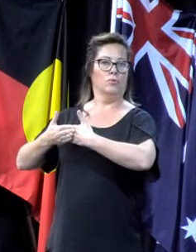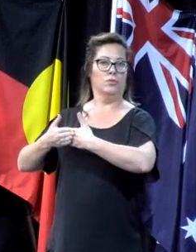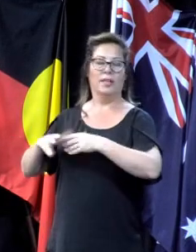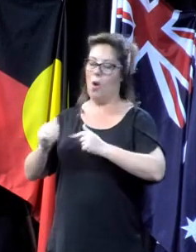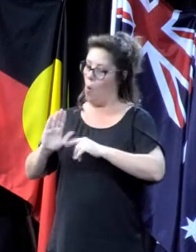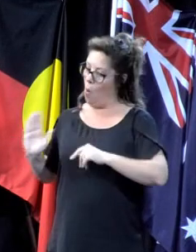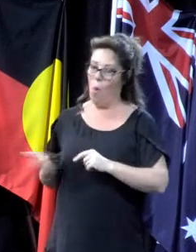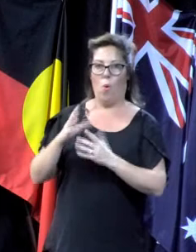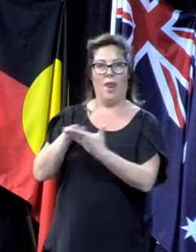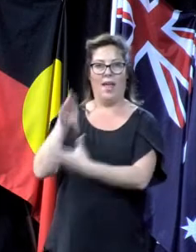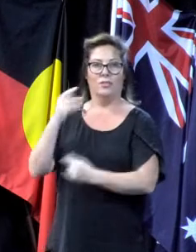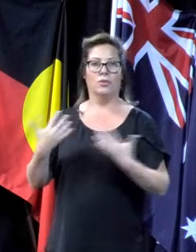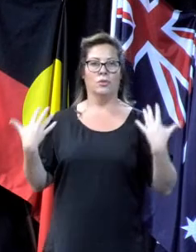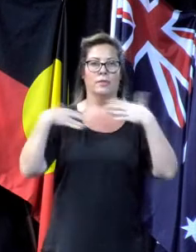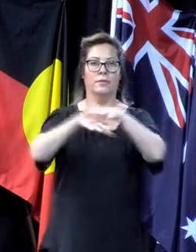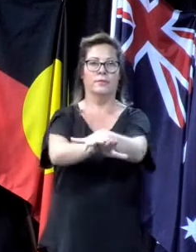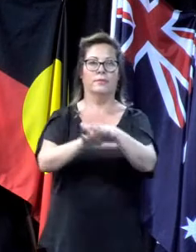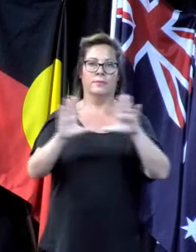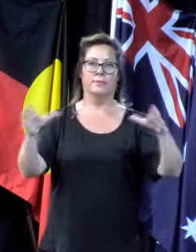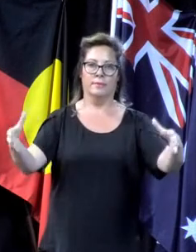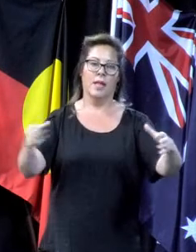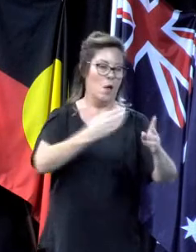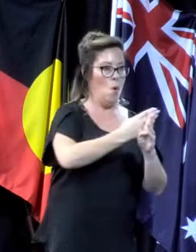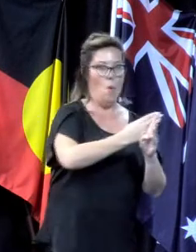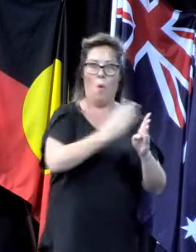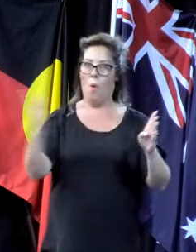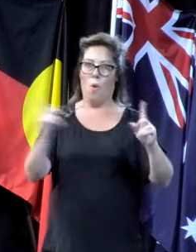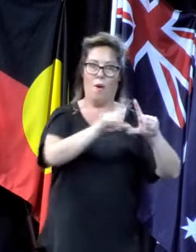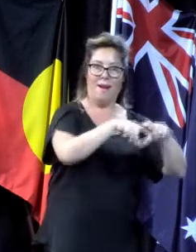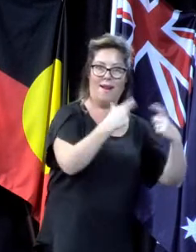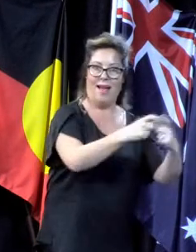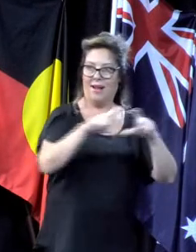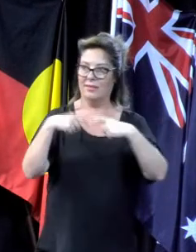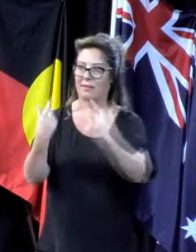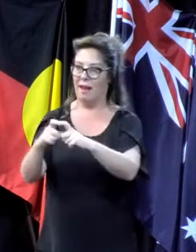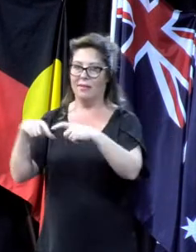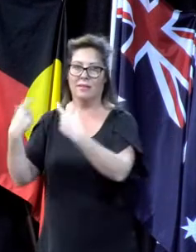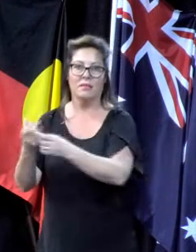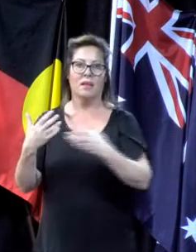across our school. All of our classes in our school naturally have natural proportions